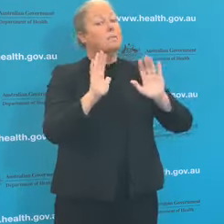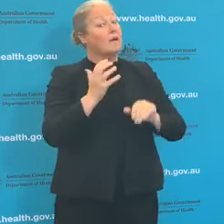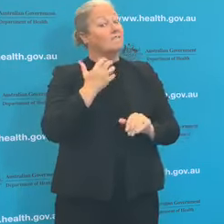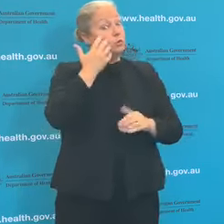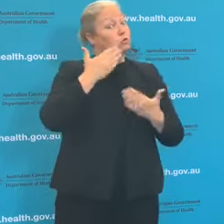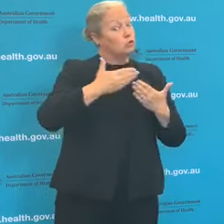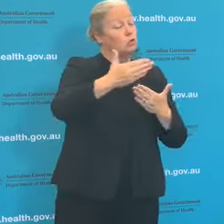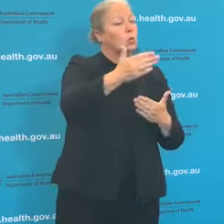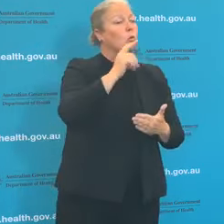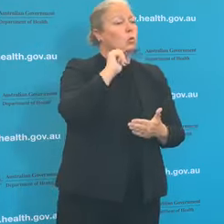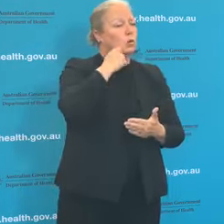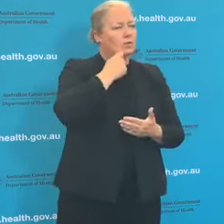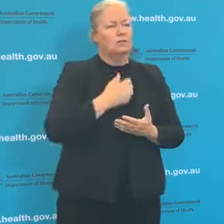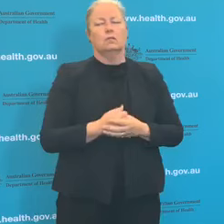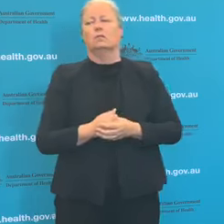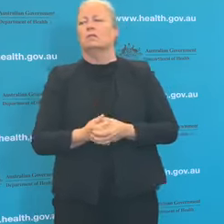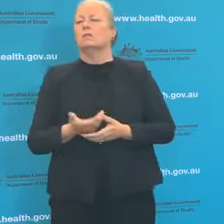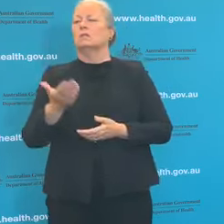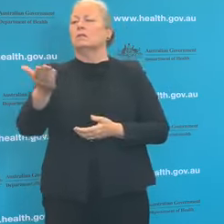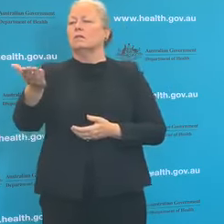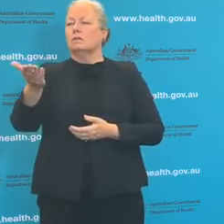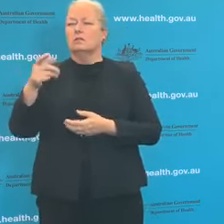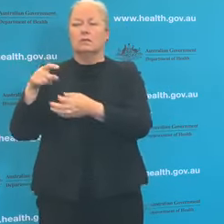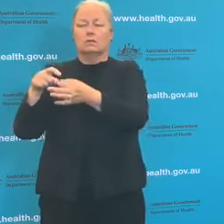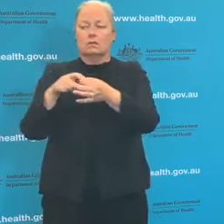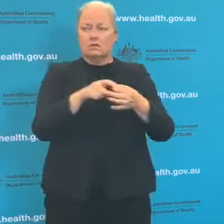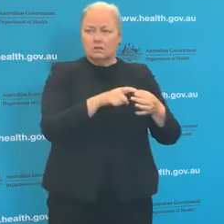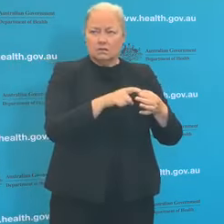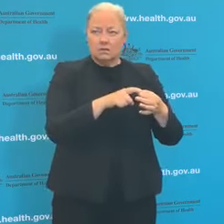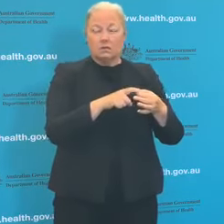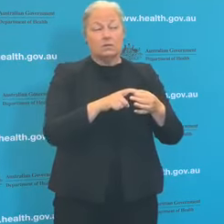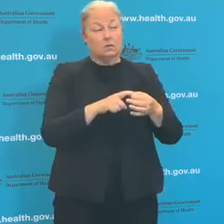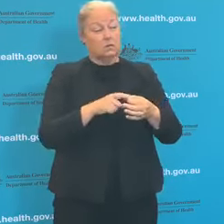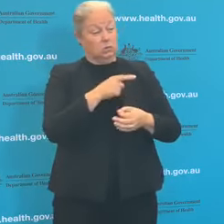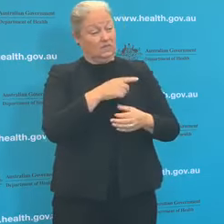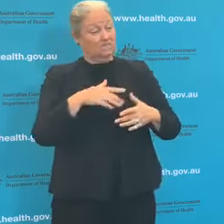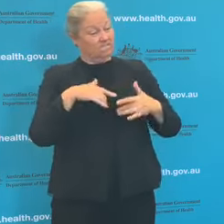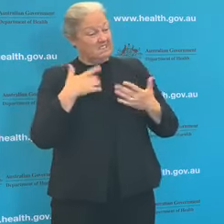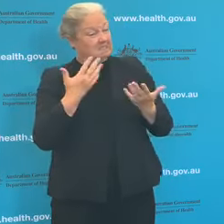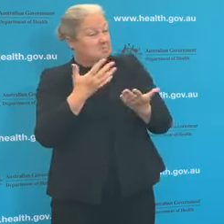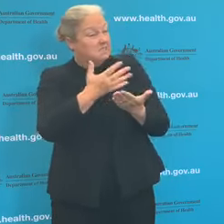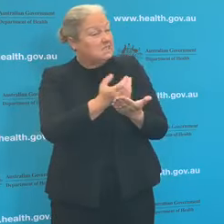Do you believe it's safe to start easing restrictions? We hear the Prime Minister say it's costing